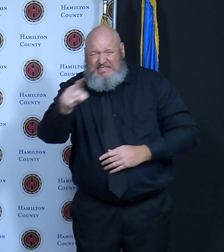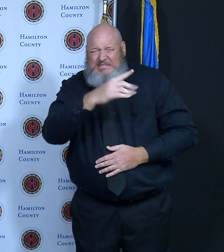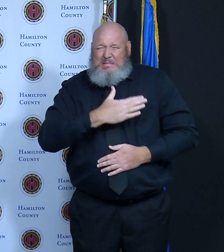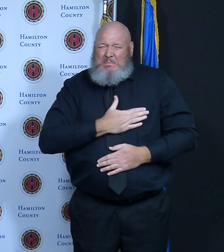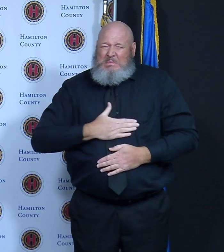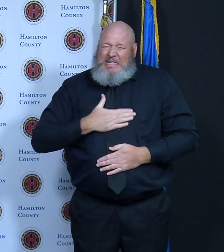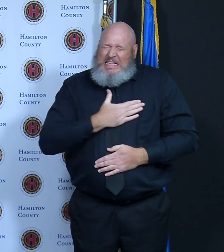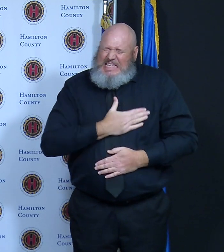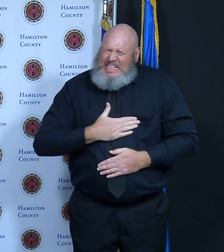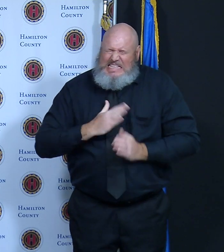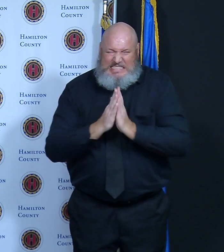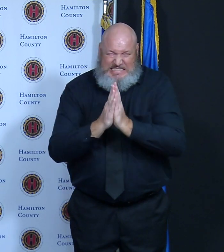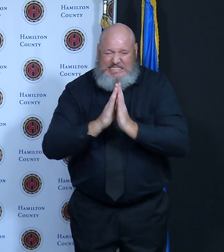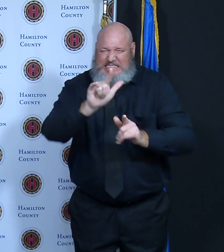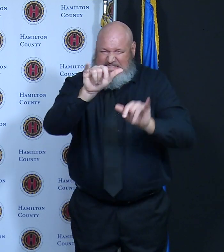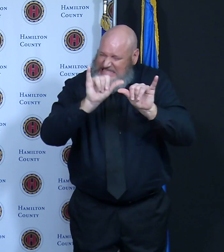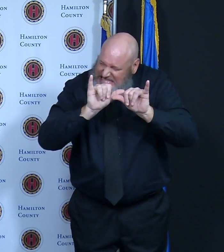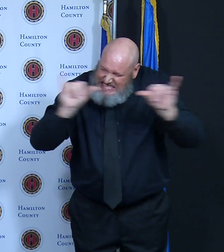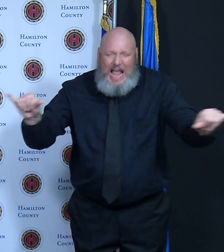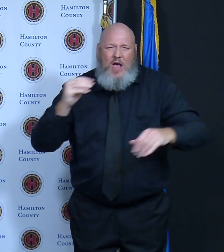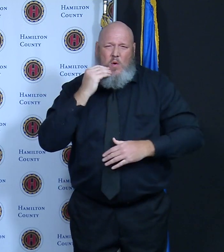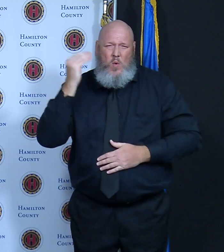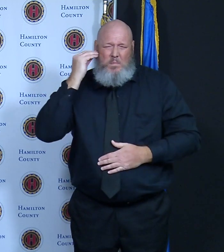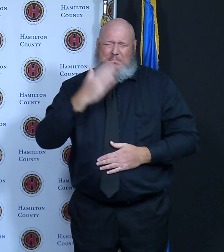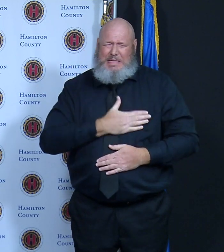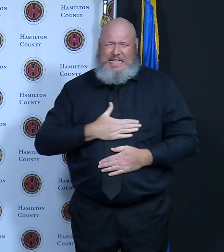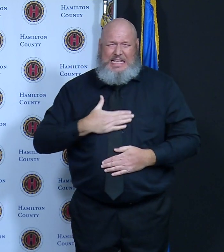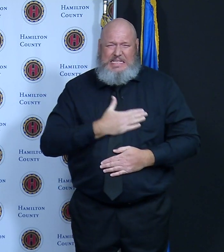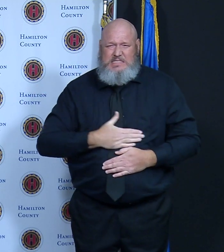is the advice from the health commissioner and I leave it to people to